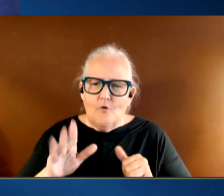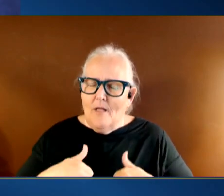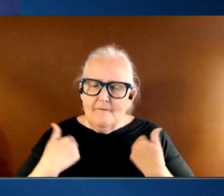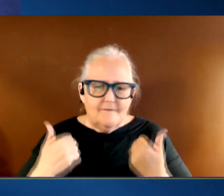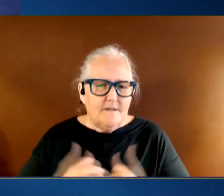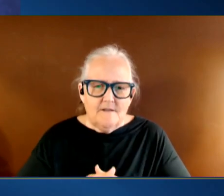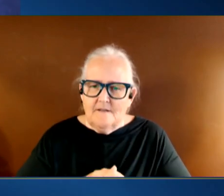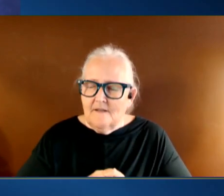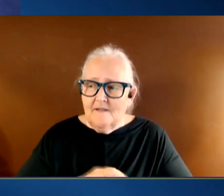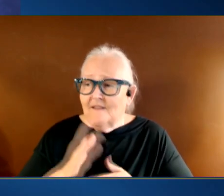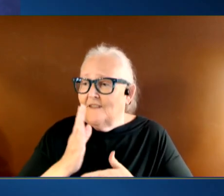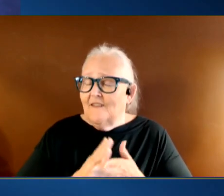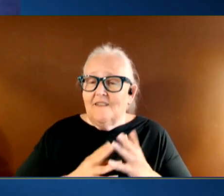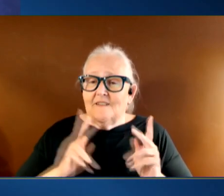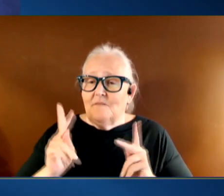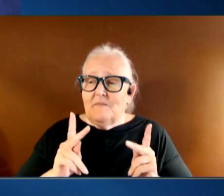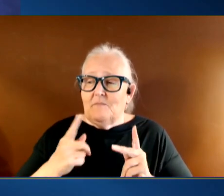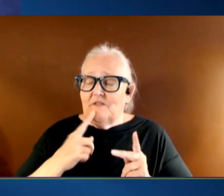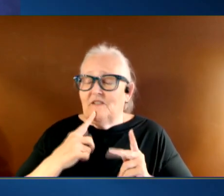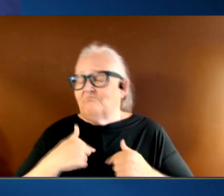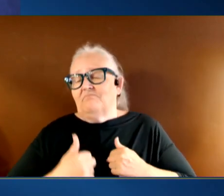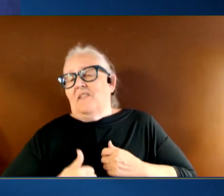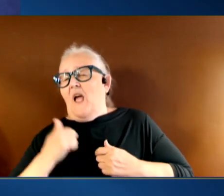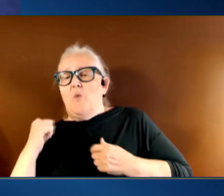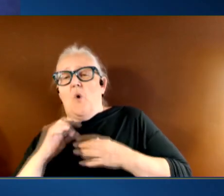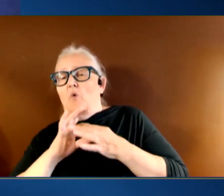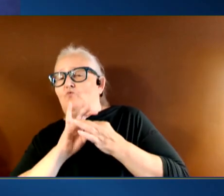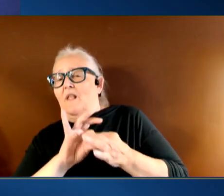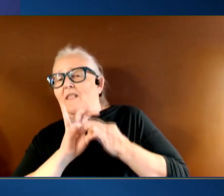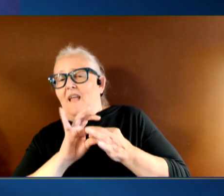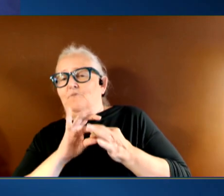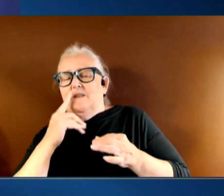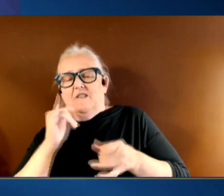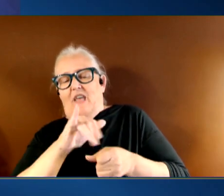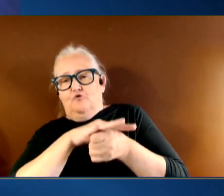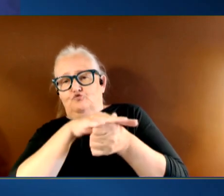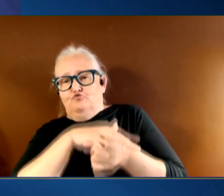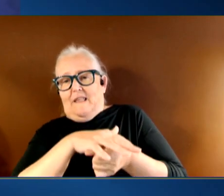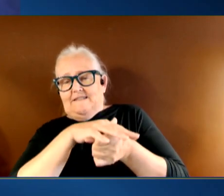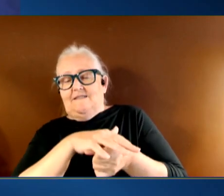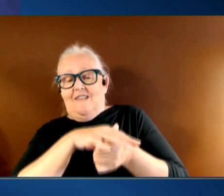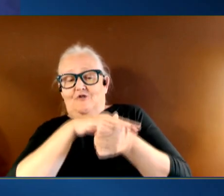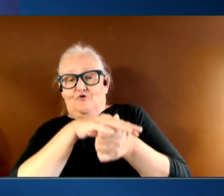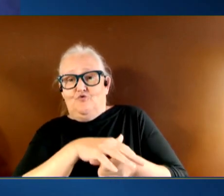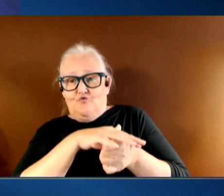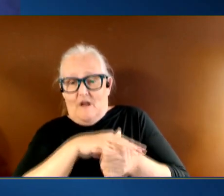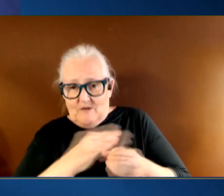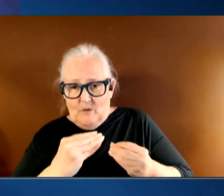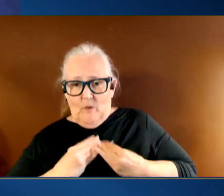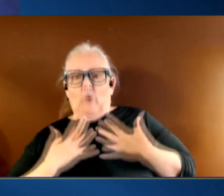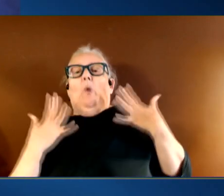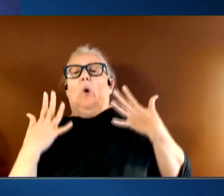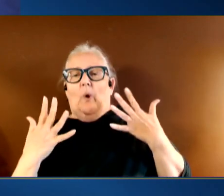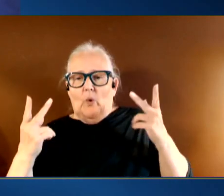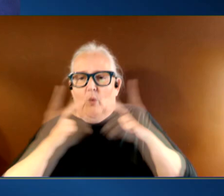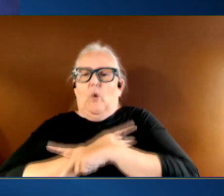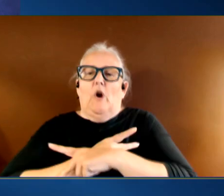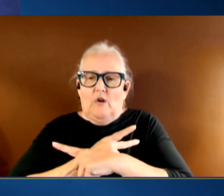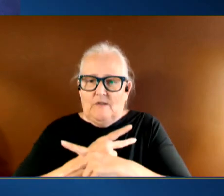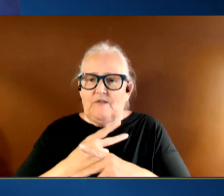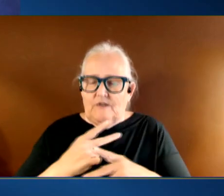get into relationships because relationships are stressful, and stress brings on crisis for them.